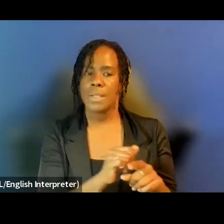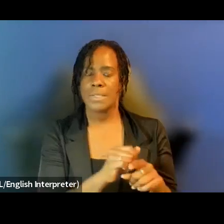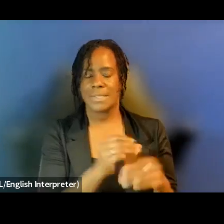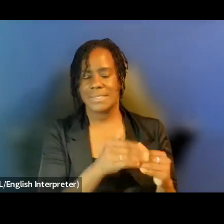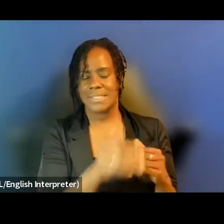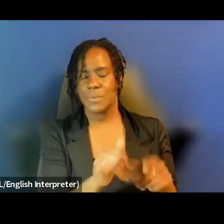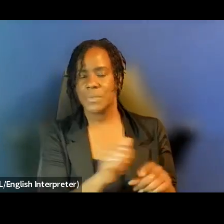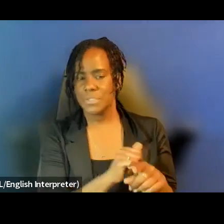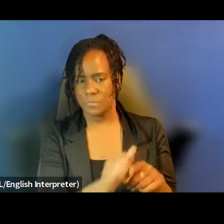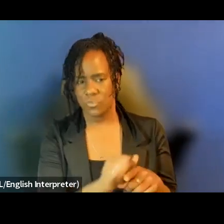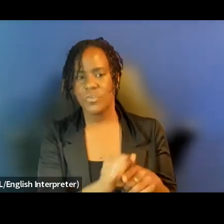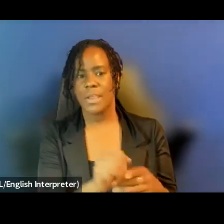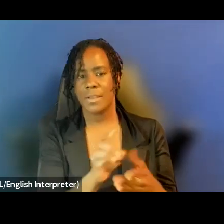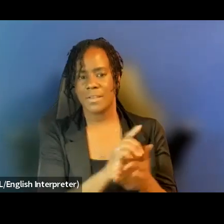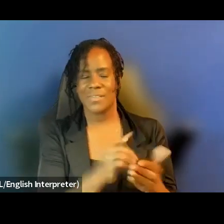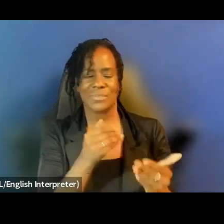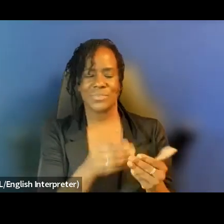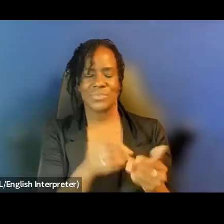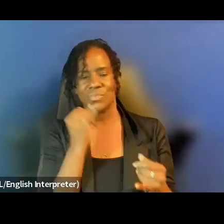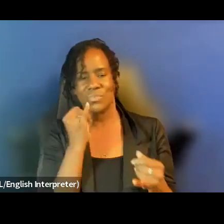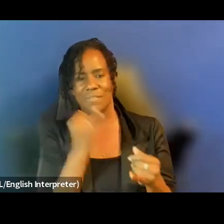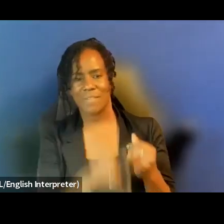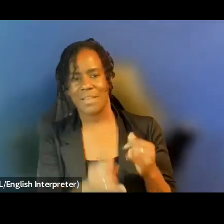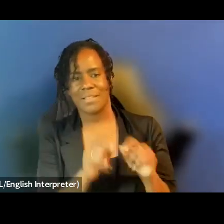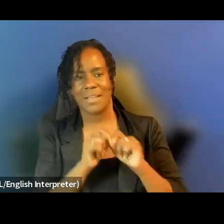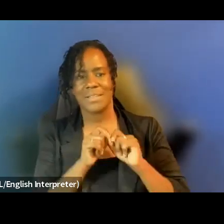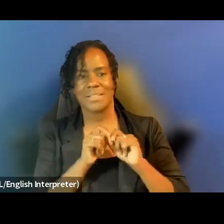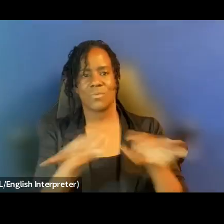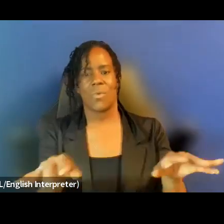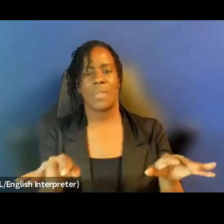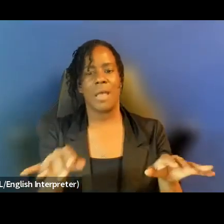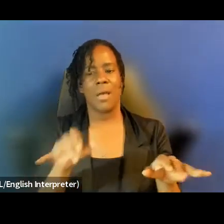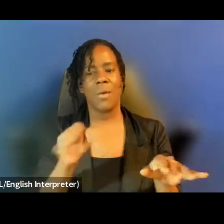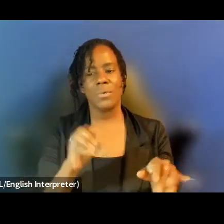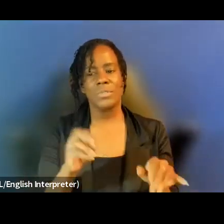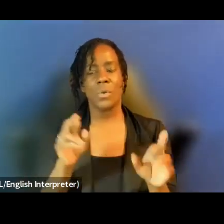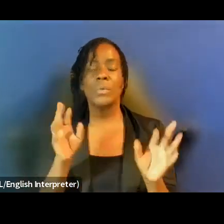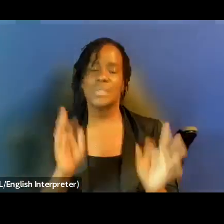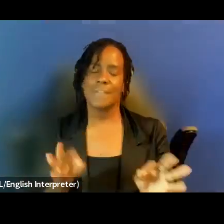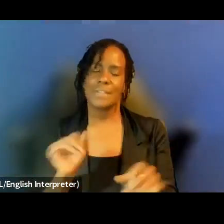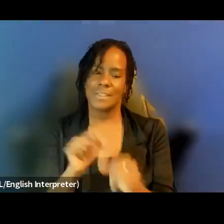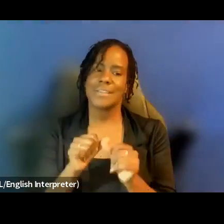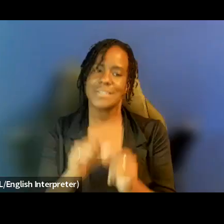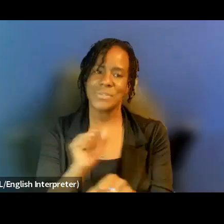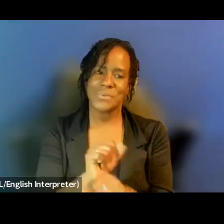the disability community as a health disparity population. The barriers that are faced by